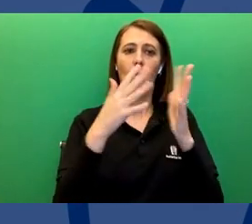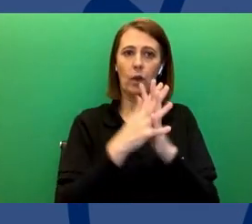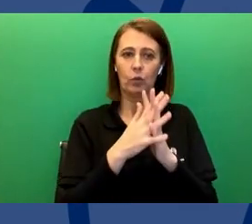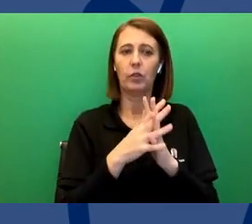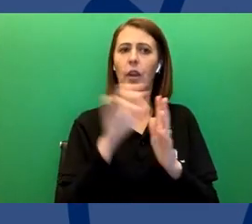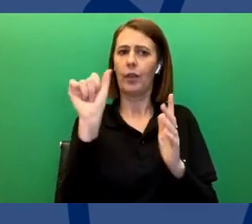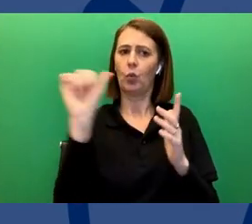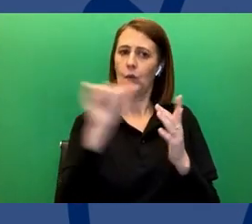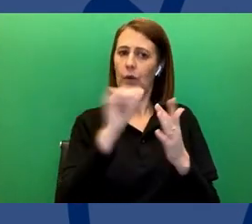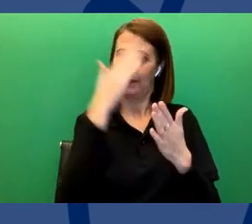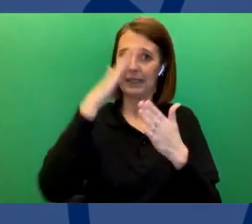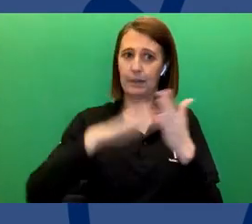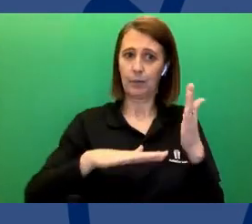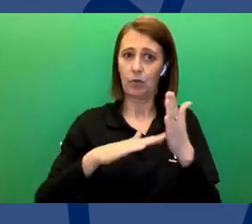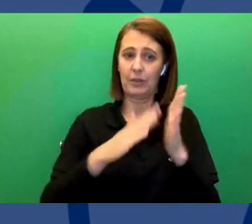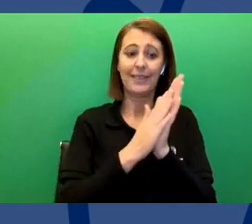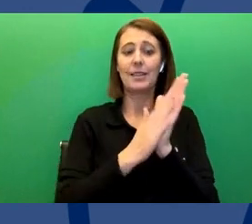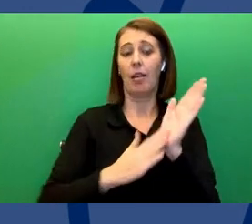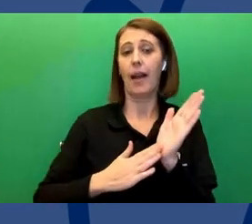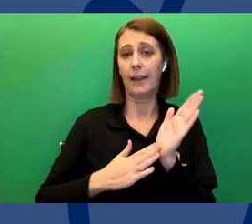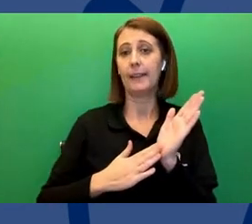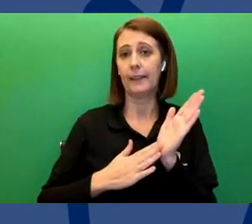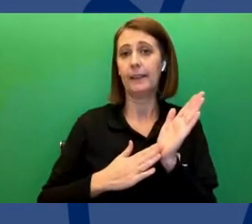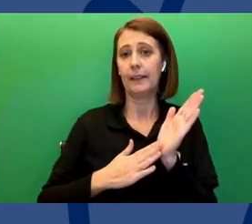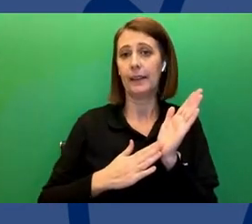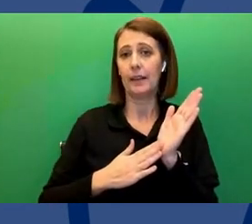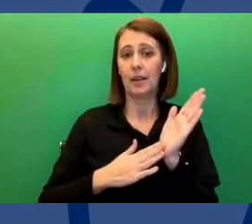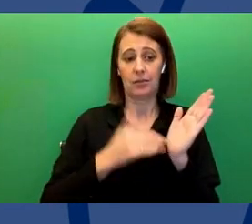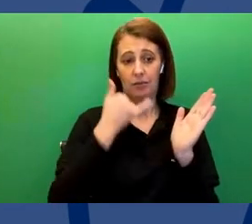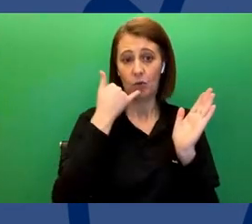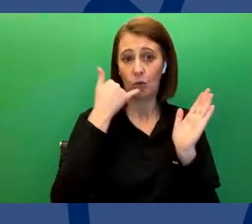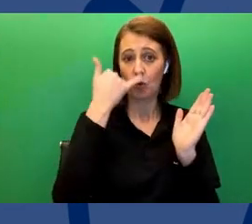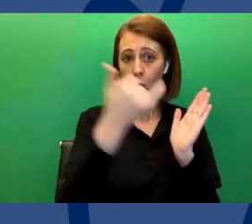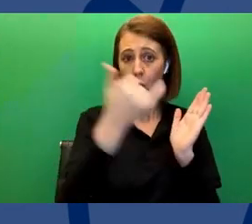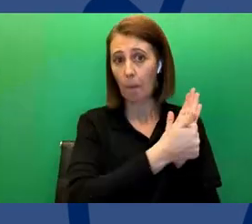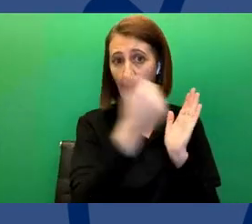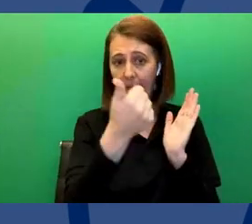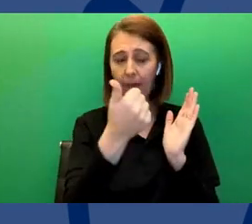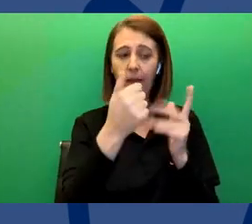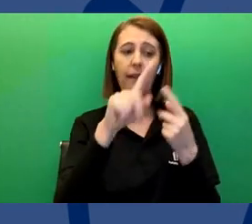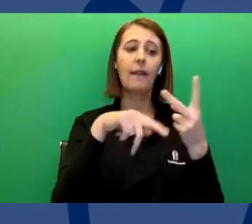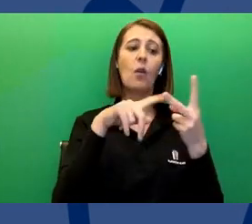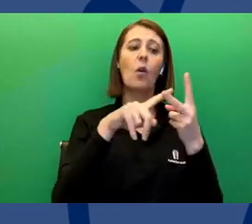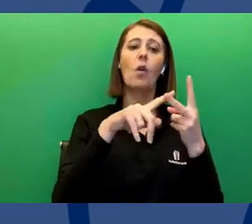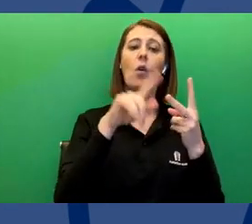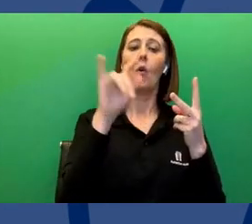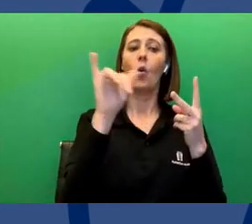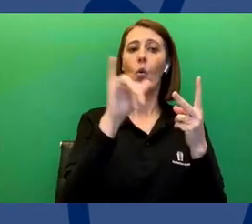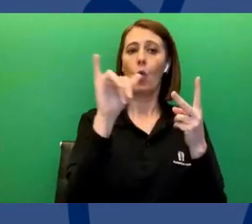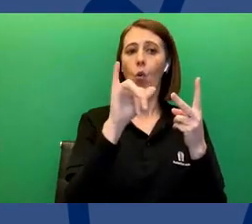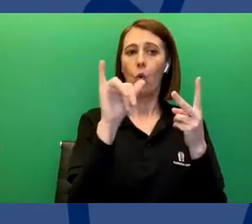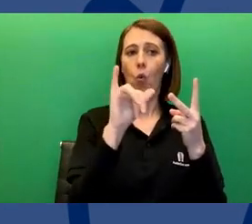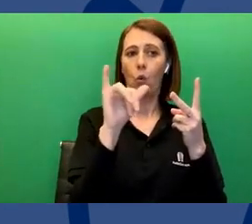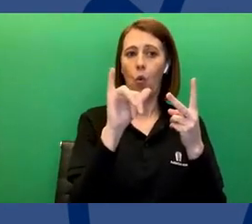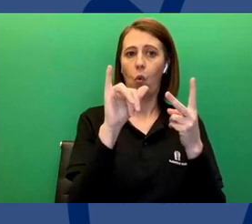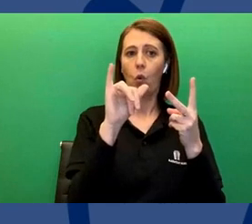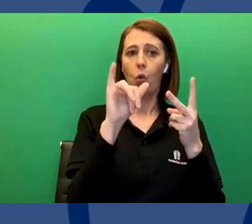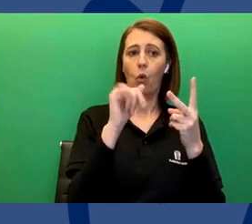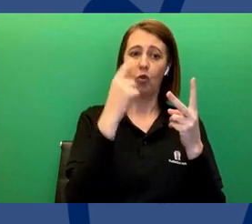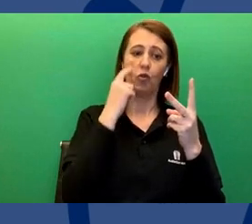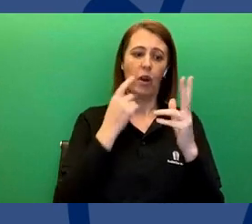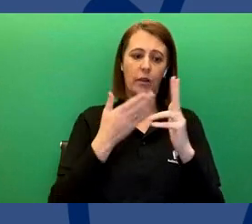a delay in either a callback from the Business Concierge or getting through on the call centre.